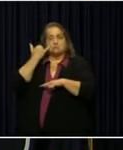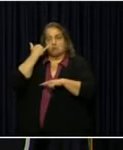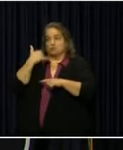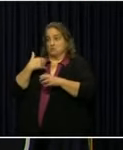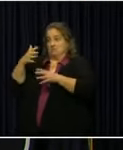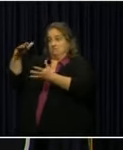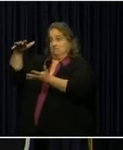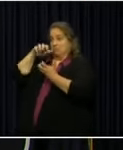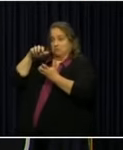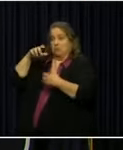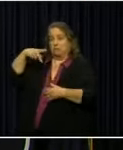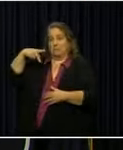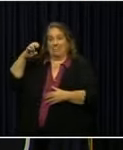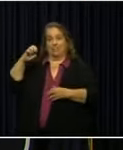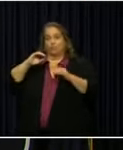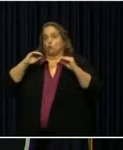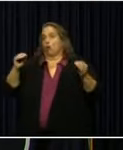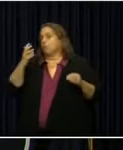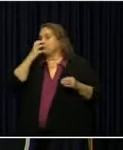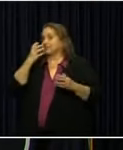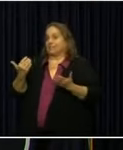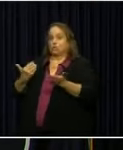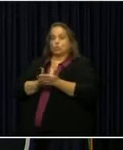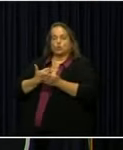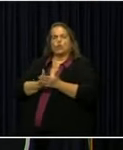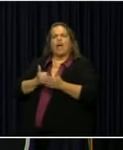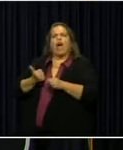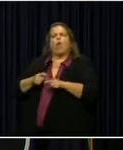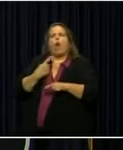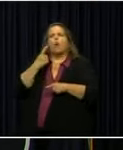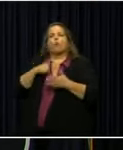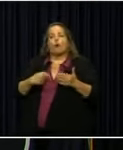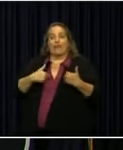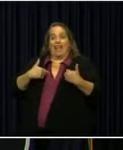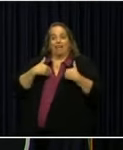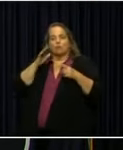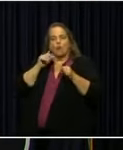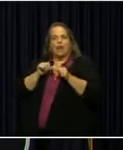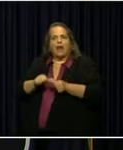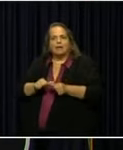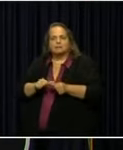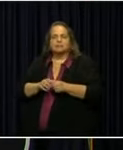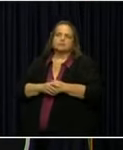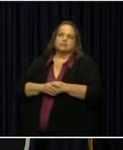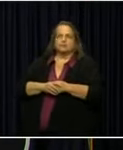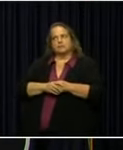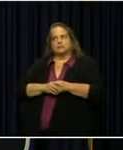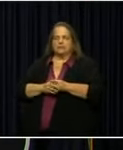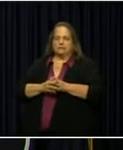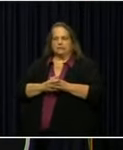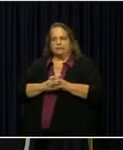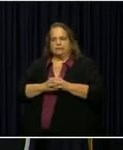FORWARD THAT WE HAVE WHAT WE NEED ON HAND BECAUSE IT NOW SEEMS LUCAS THINGS THAT HAPPEN